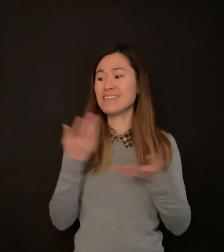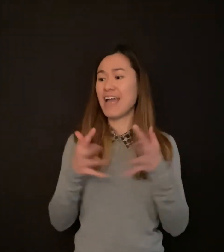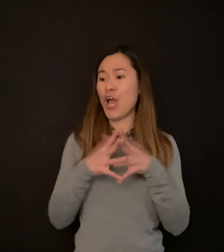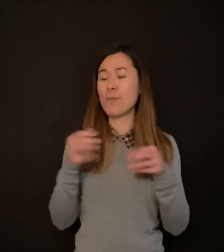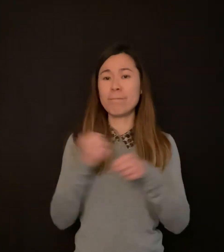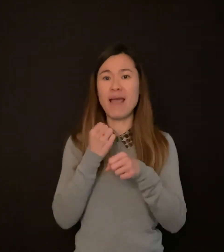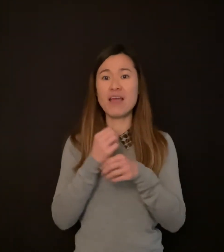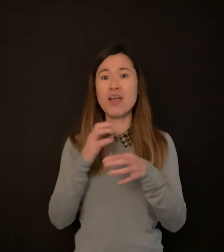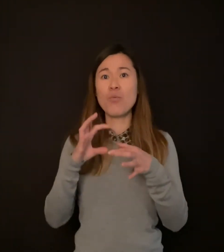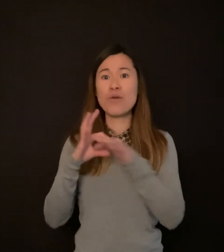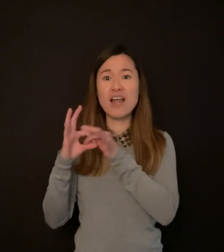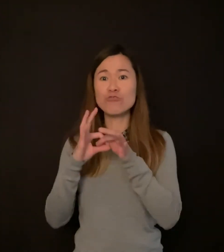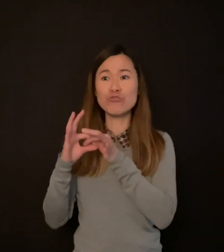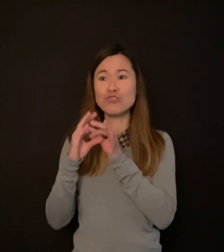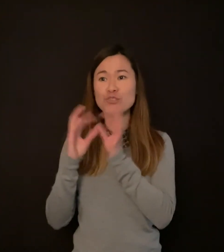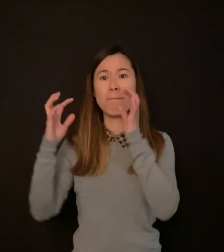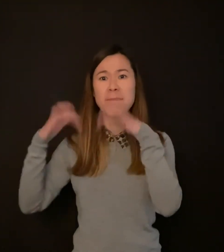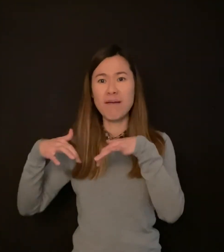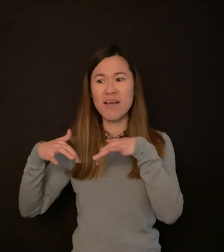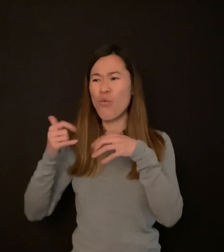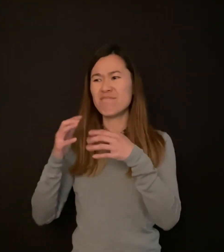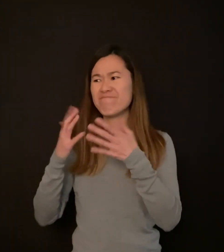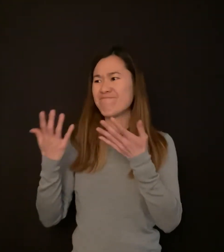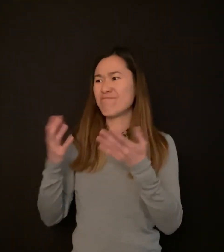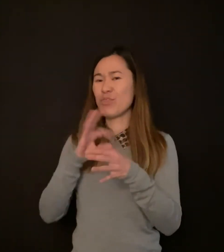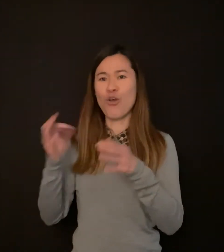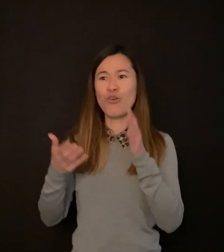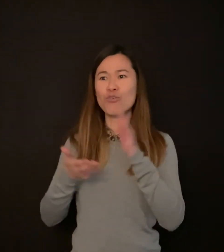And if the couple want to work it out, they keep going.